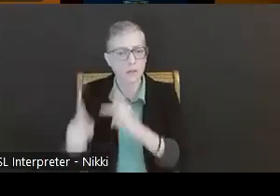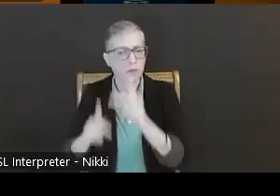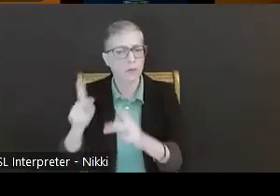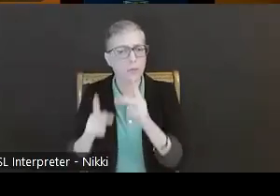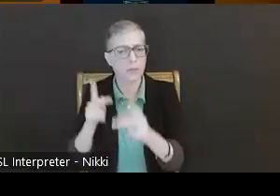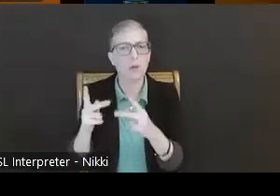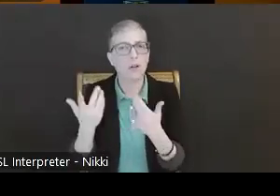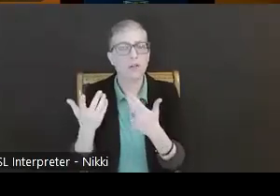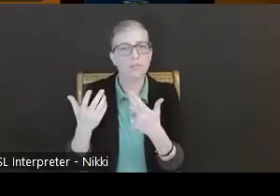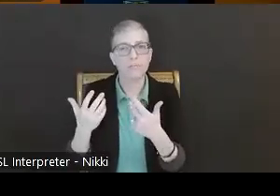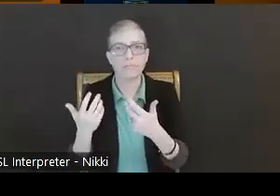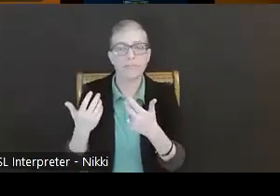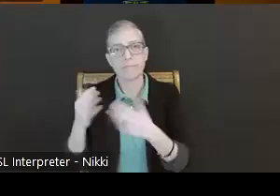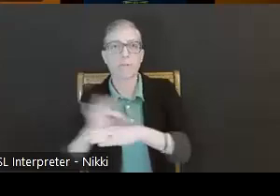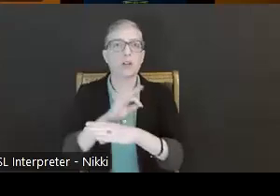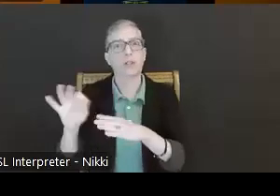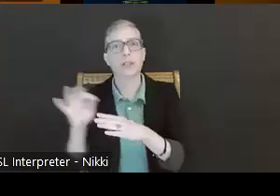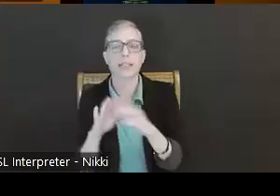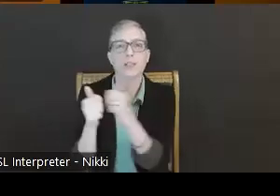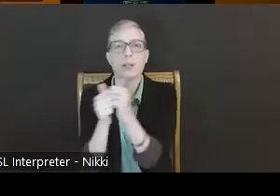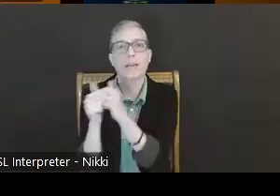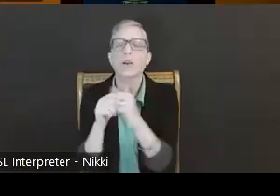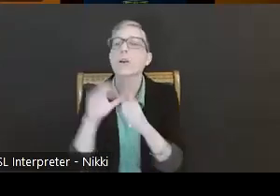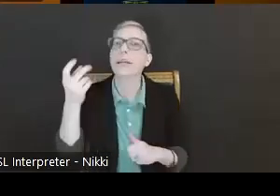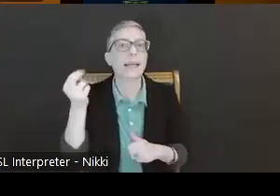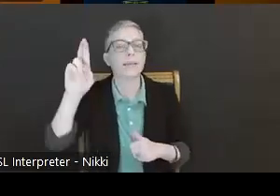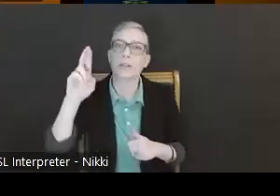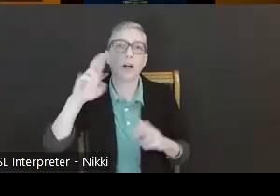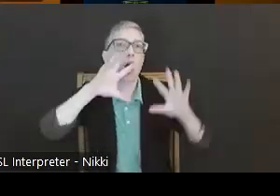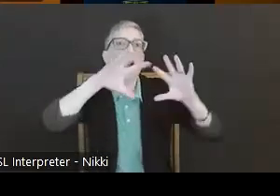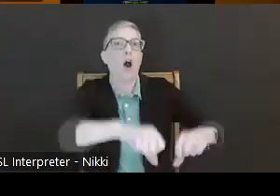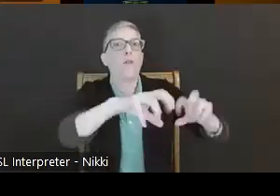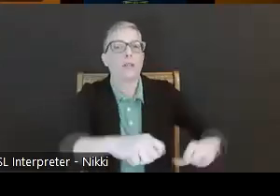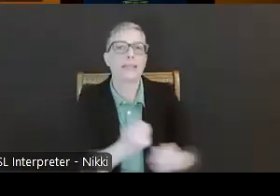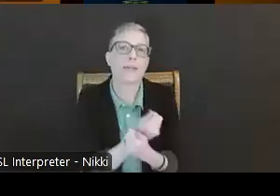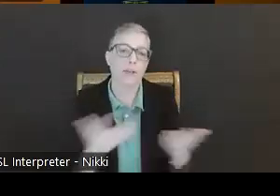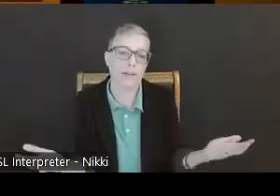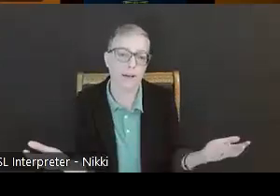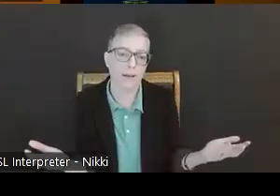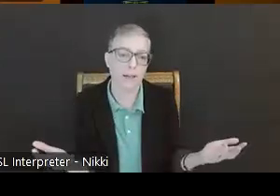of overtakes all of these pie pieces but outside of cancer they're still living their life they're